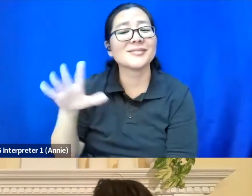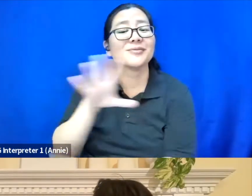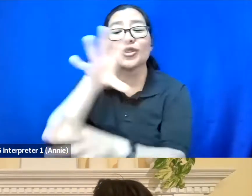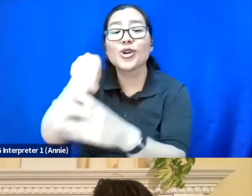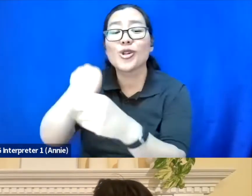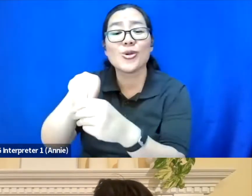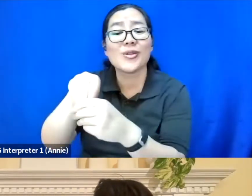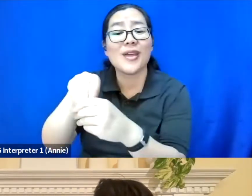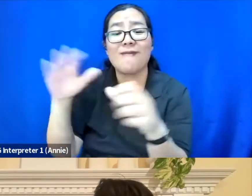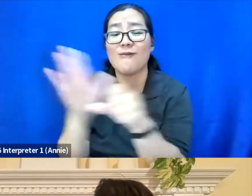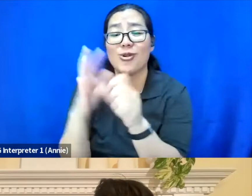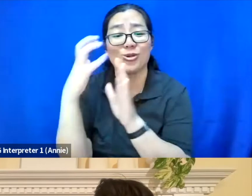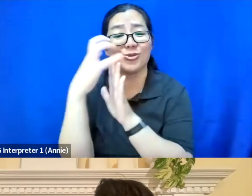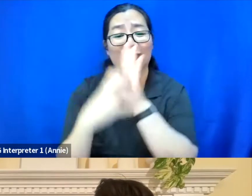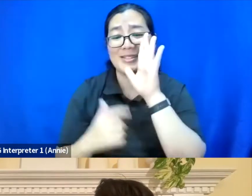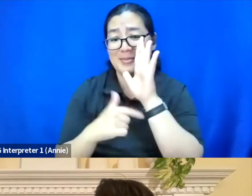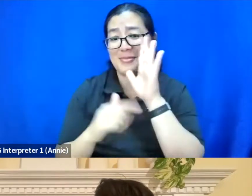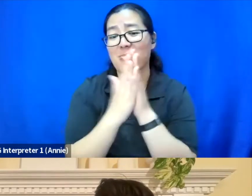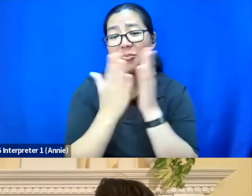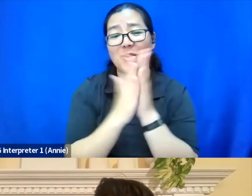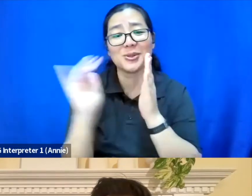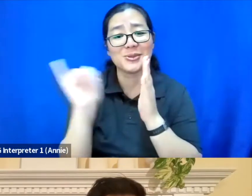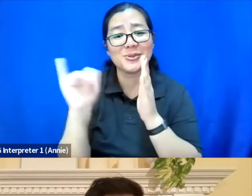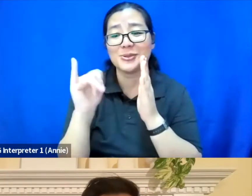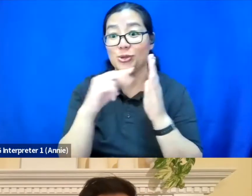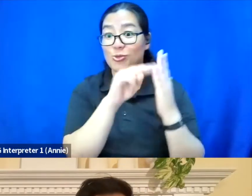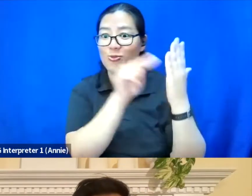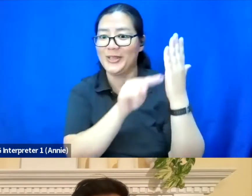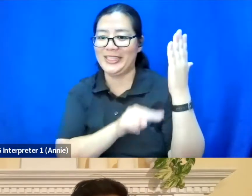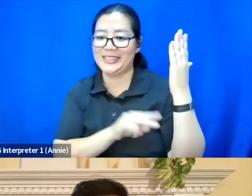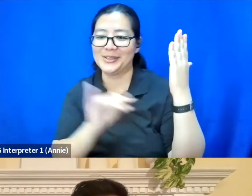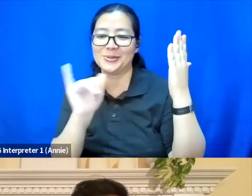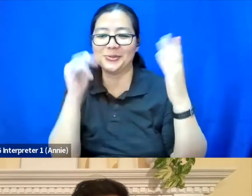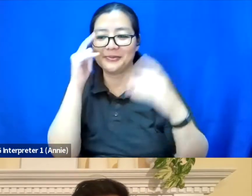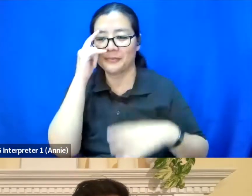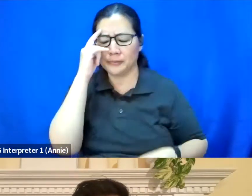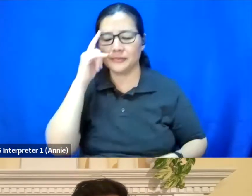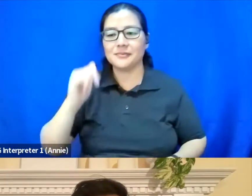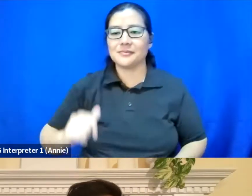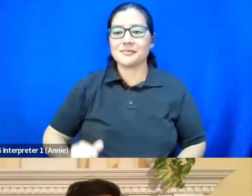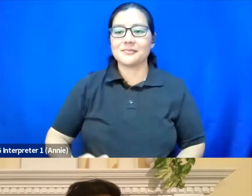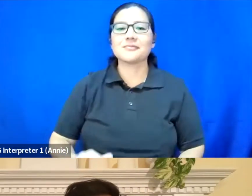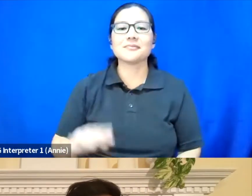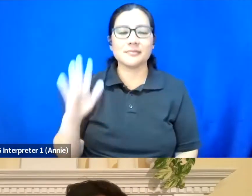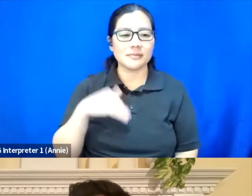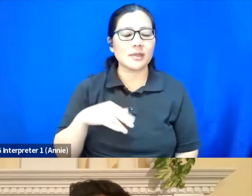And I was wondering if you would both want to talk both about Alice's book